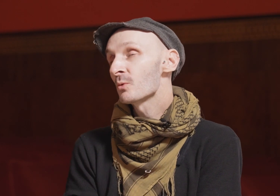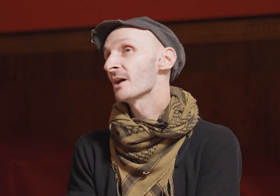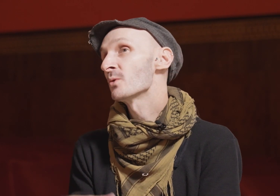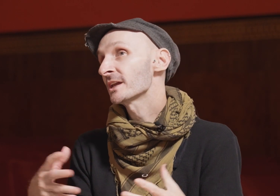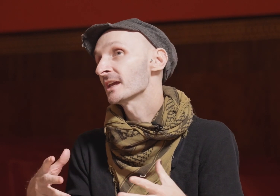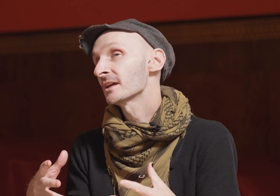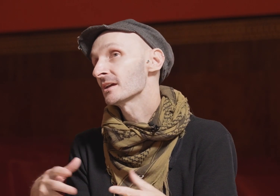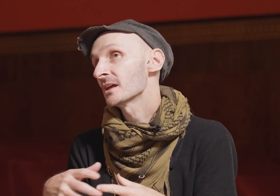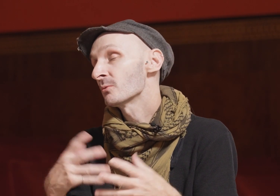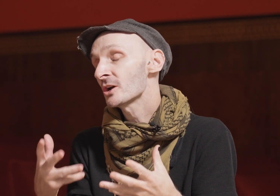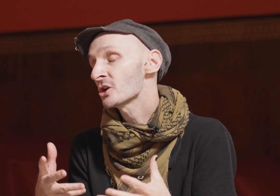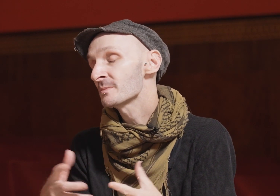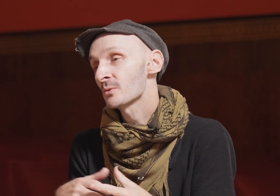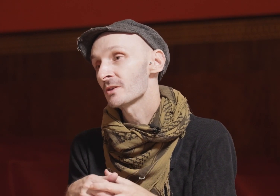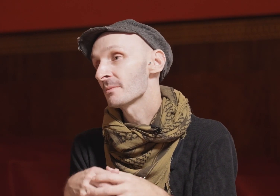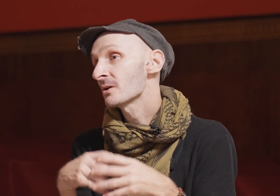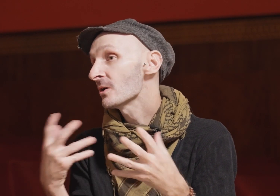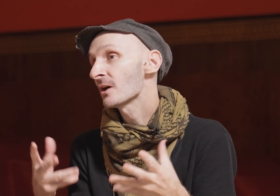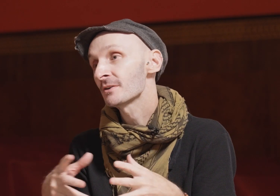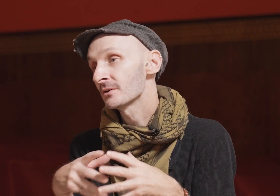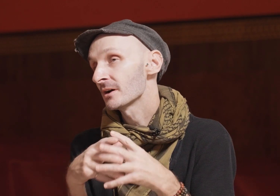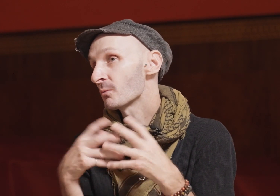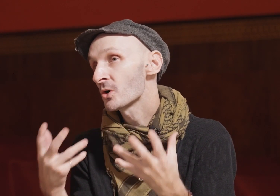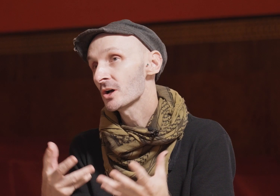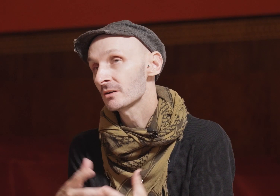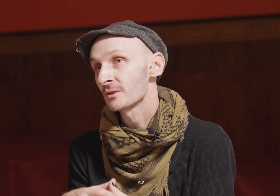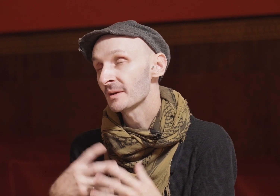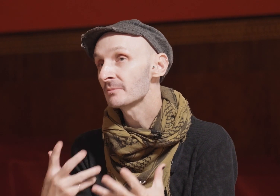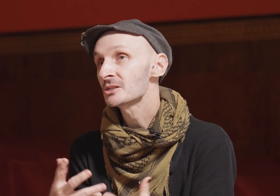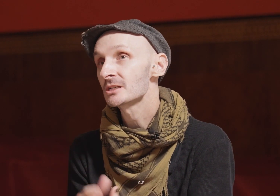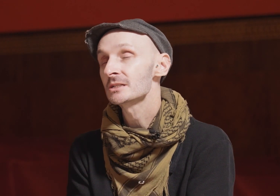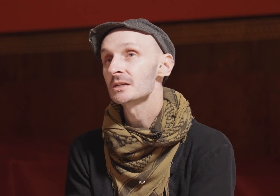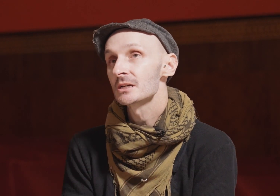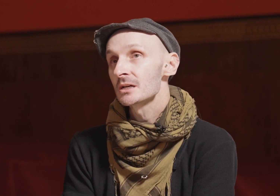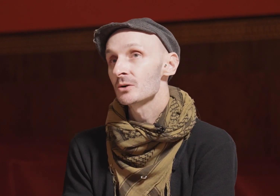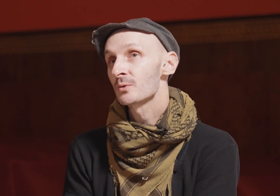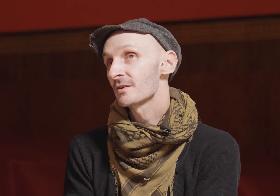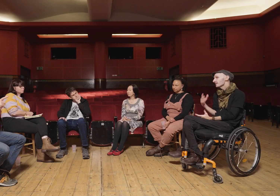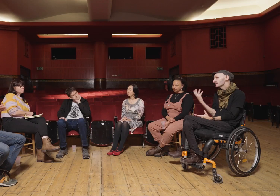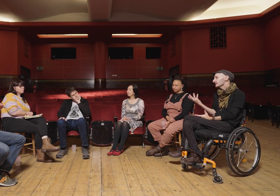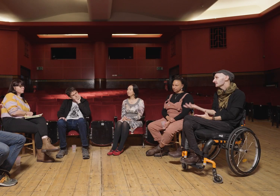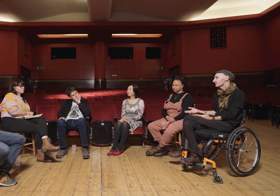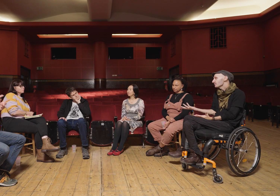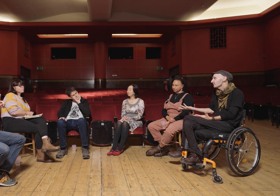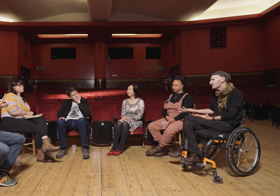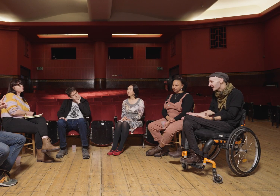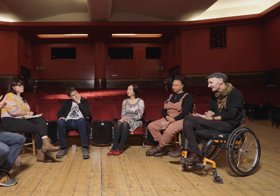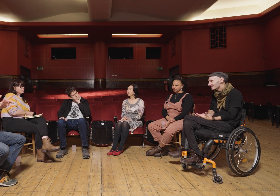when I'm working in workshops or choreographing or at work, whether I've been commissioned or leading on a project